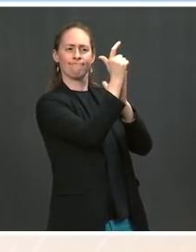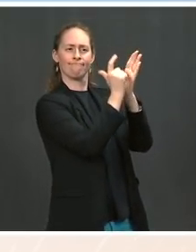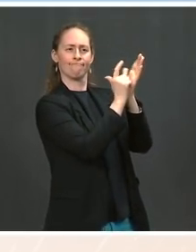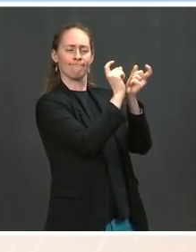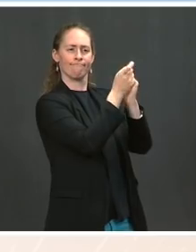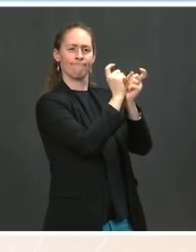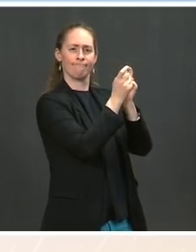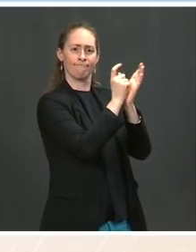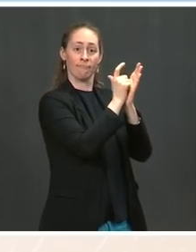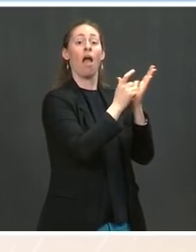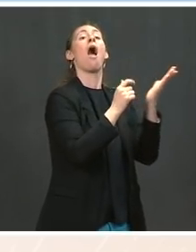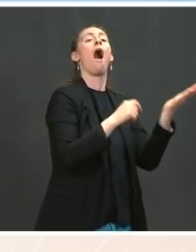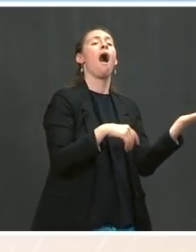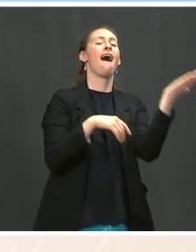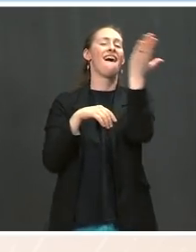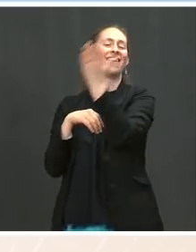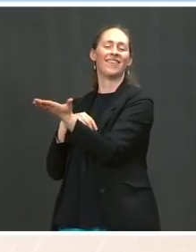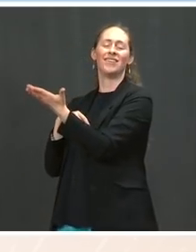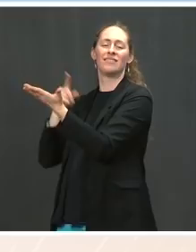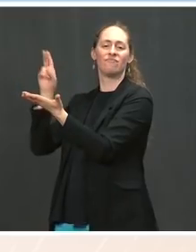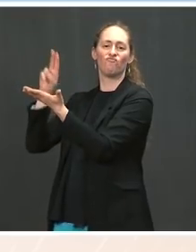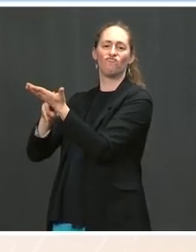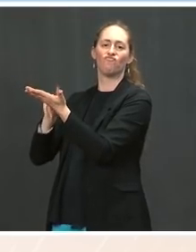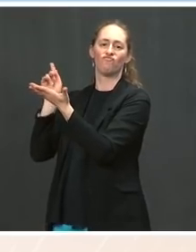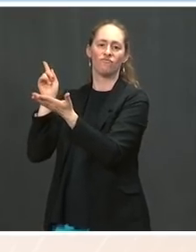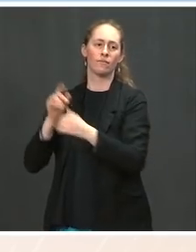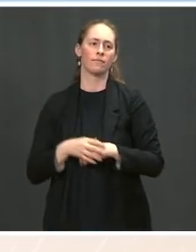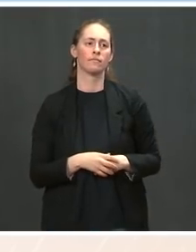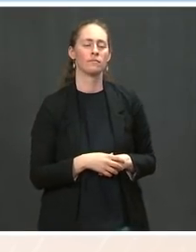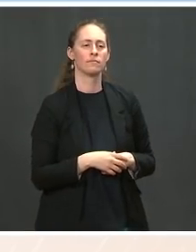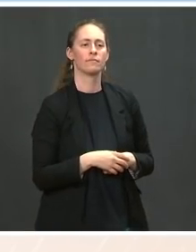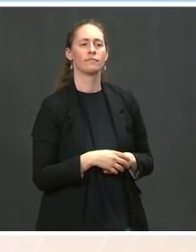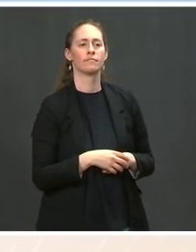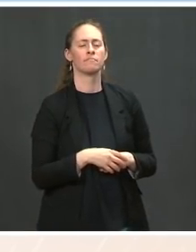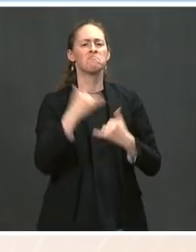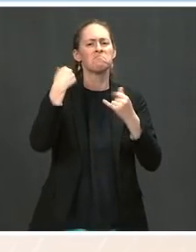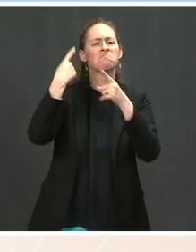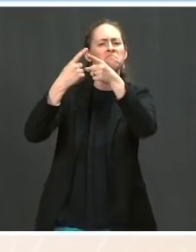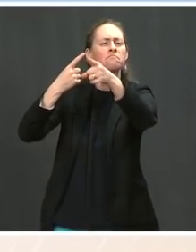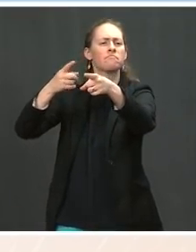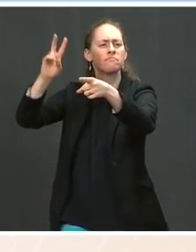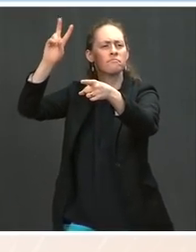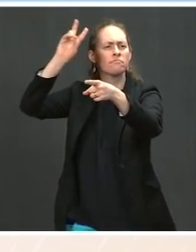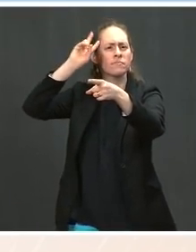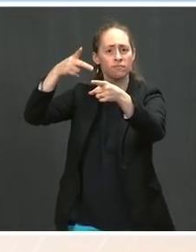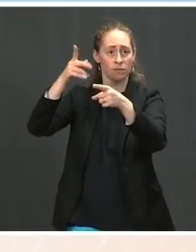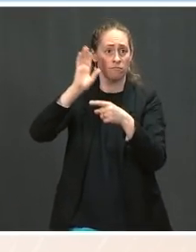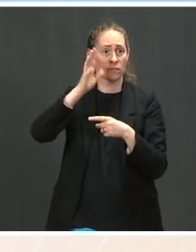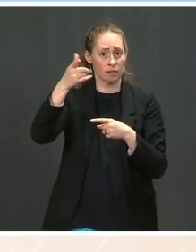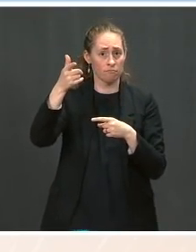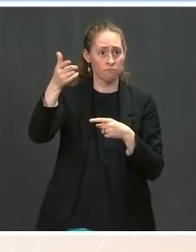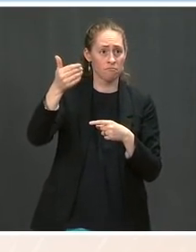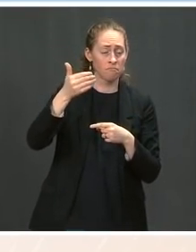The Press: Just one other on the Vice President. Will she be giving a press conference either right before or right after her trip to Mexico and Guatemala?